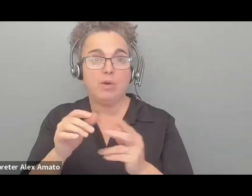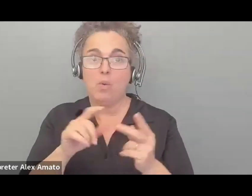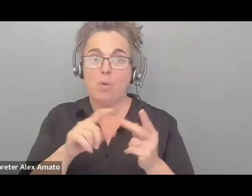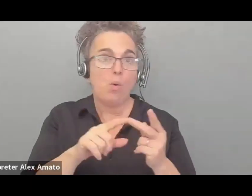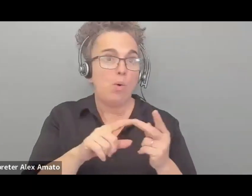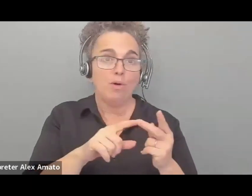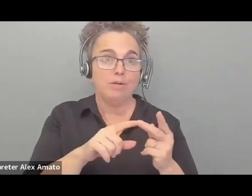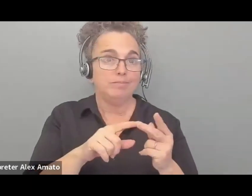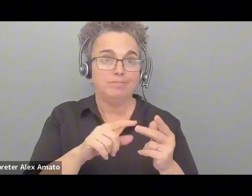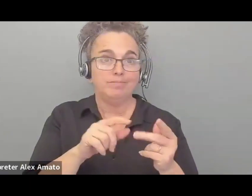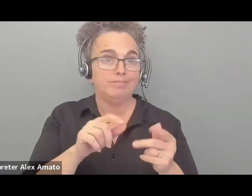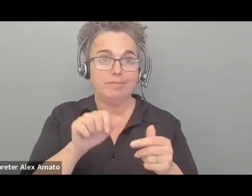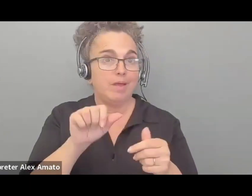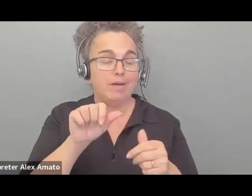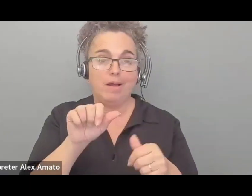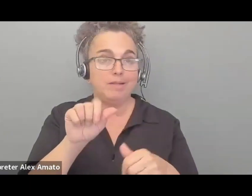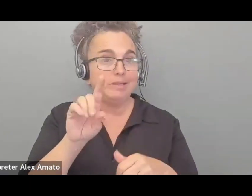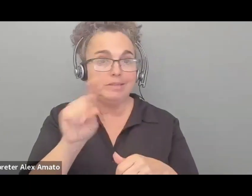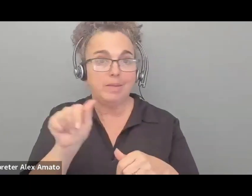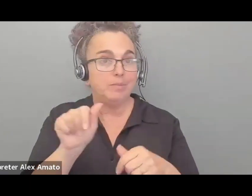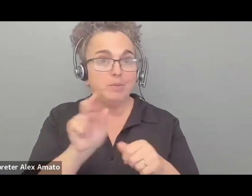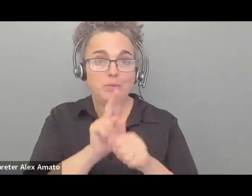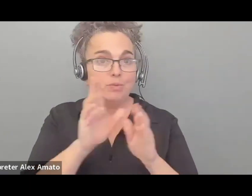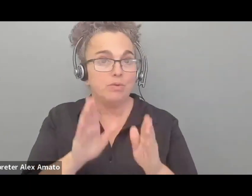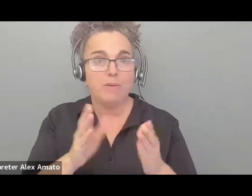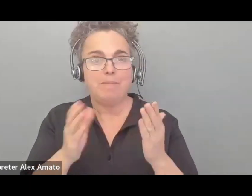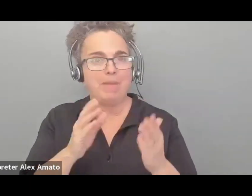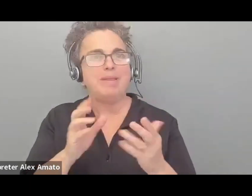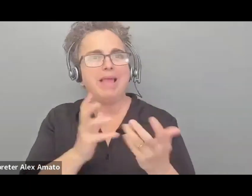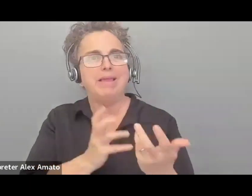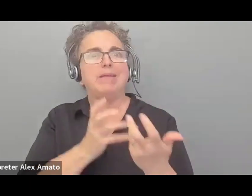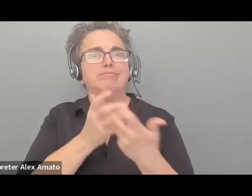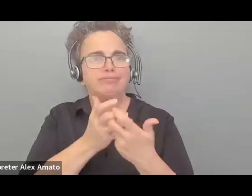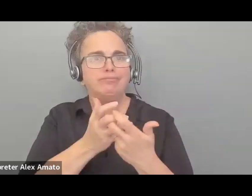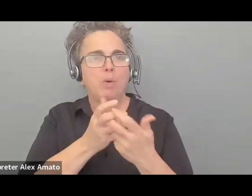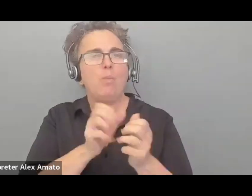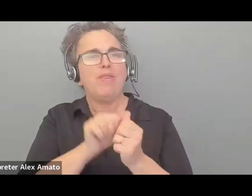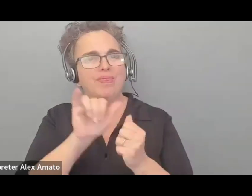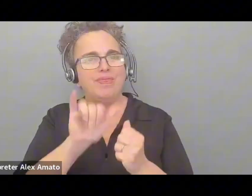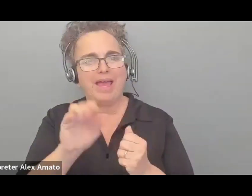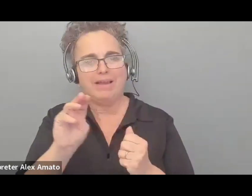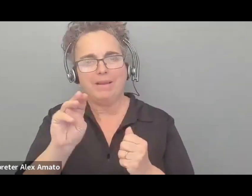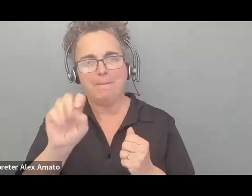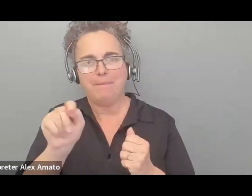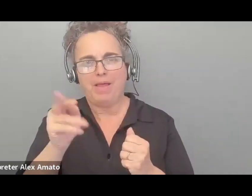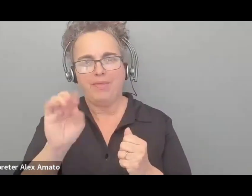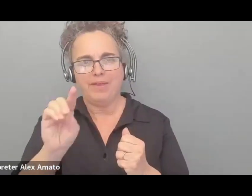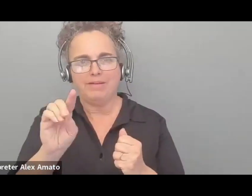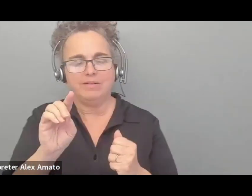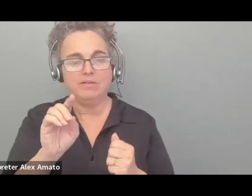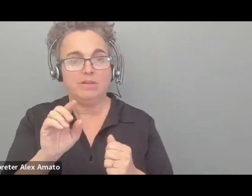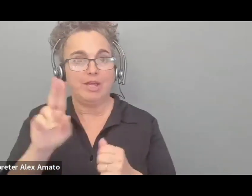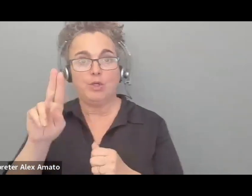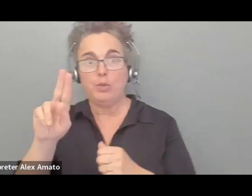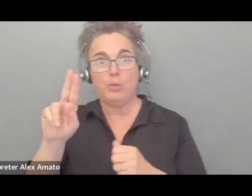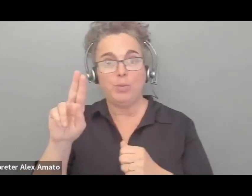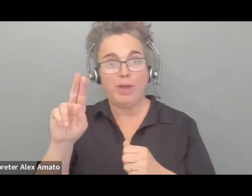And so one of the reasons that I think this comes up a lot is I feel like even in the UXR and UX design space, there are a lot of tools